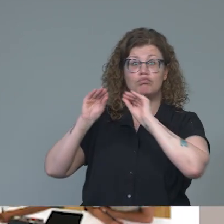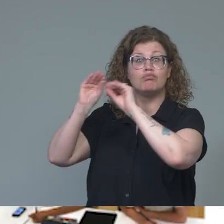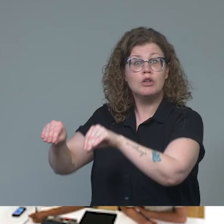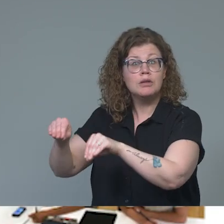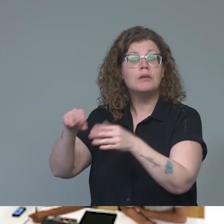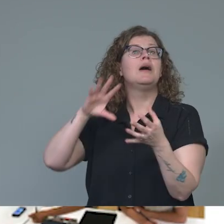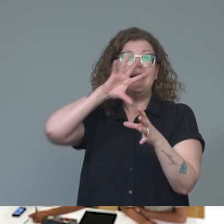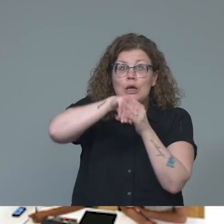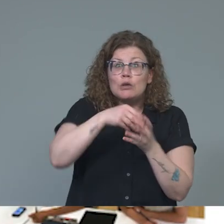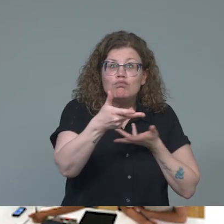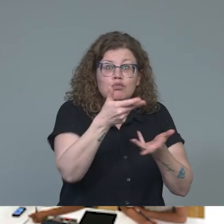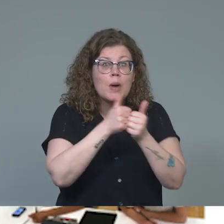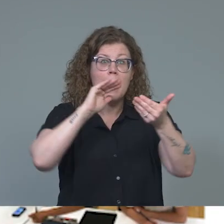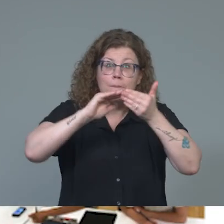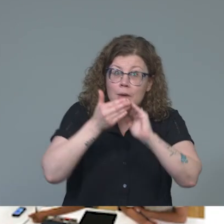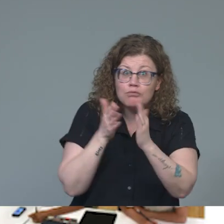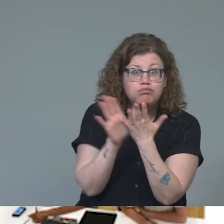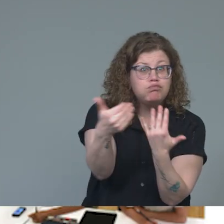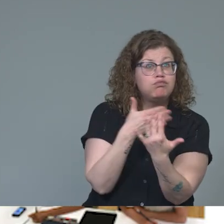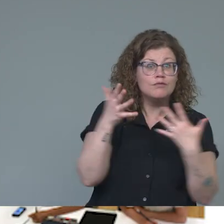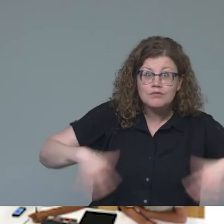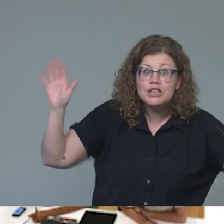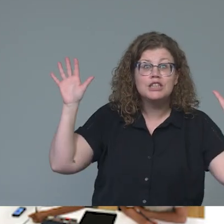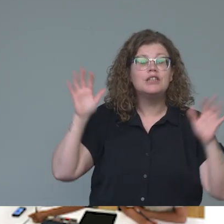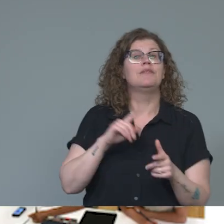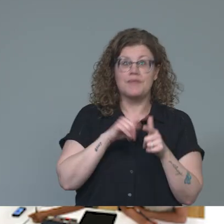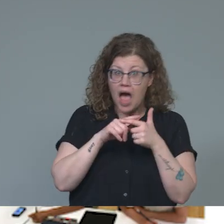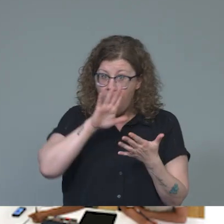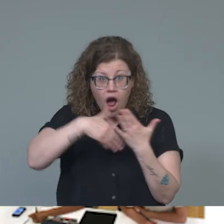can actually see how we engage the community. And this is a wonderful way of showcasing the